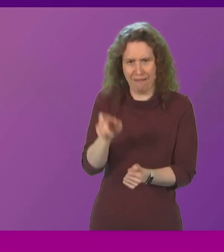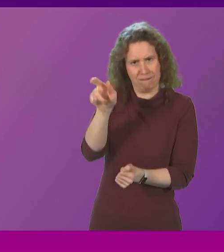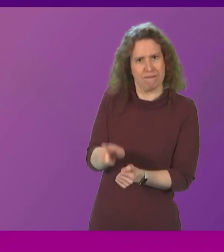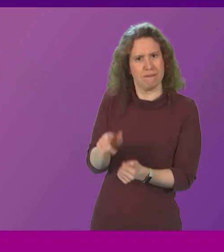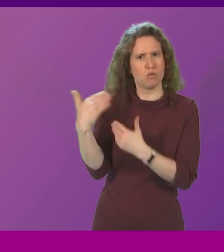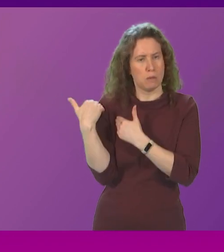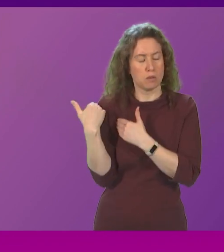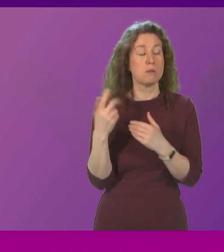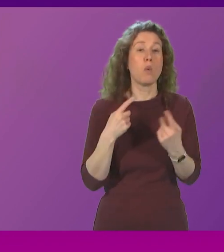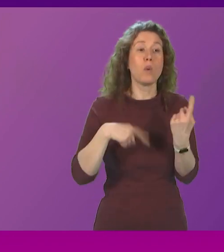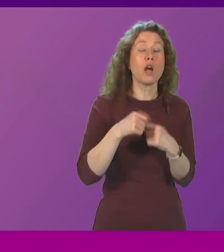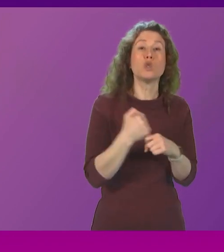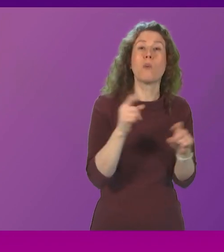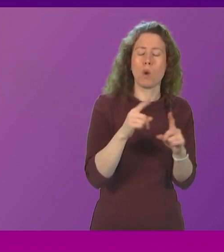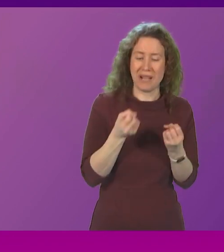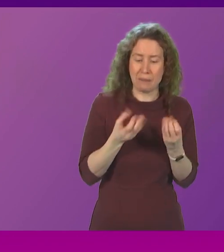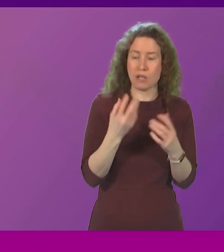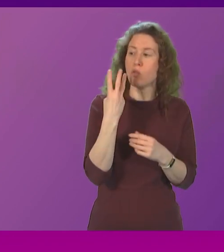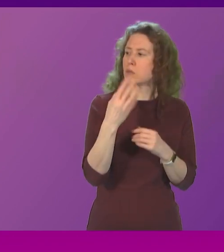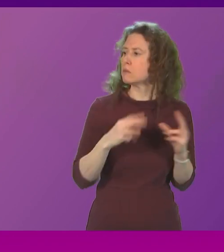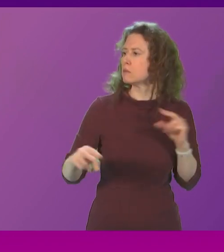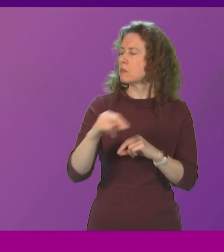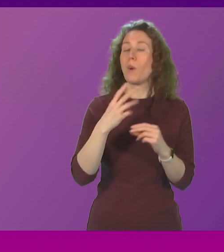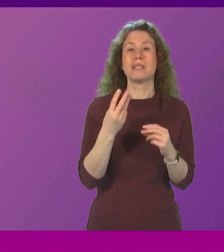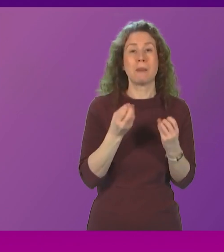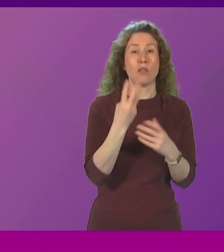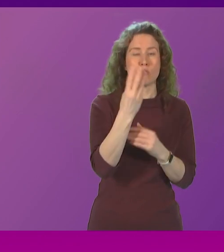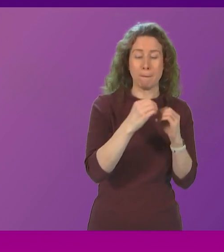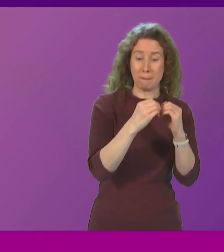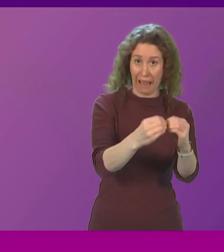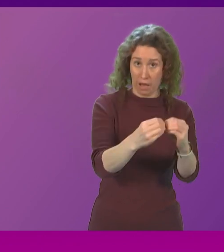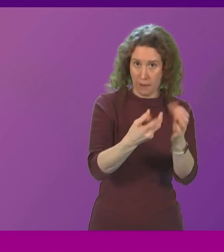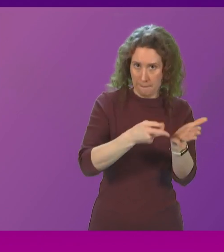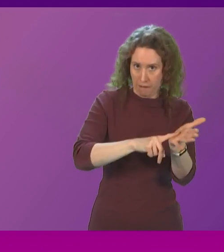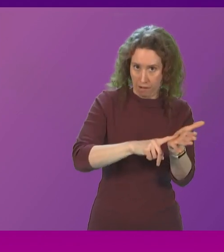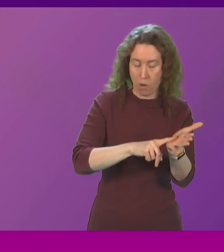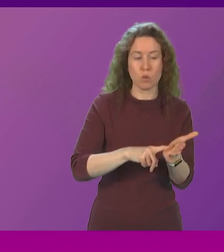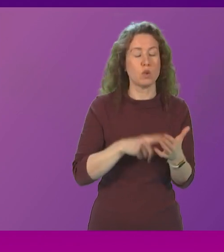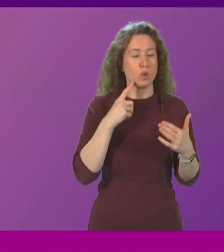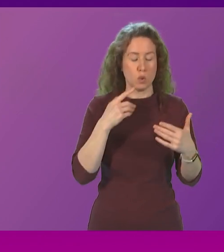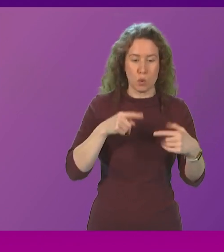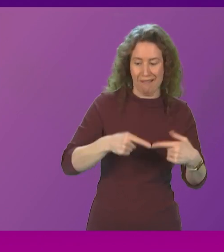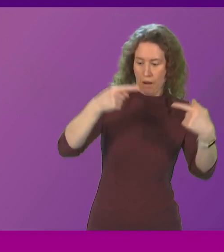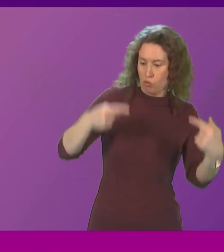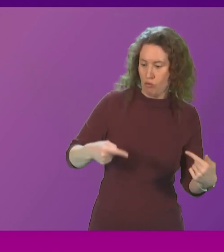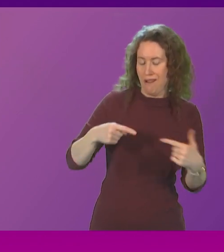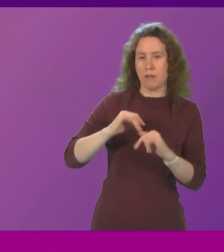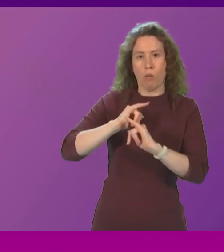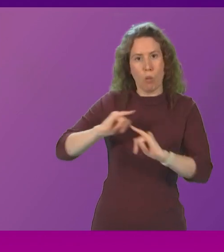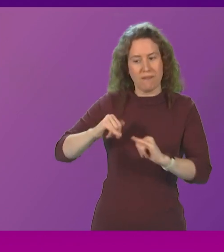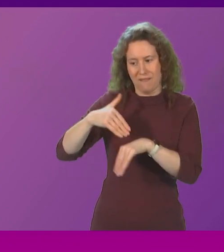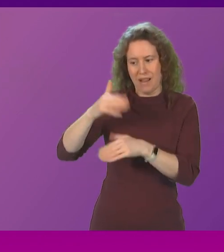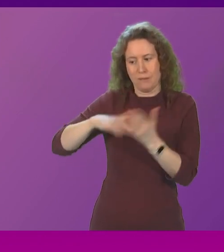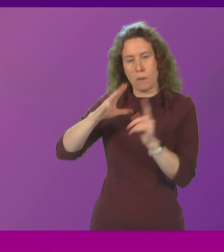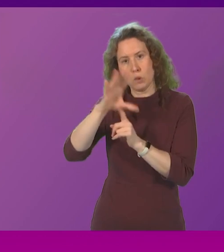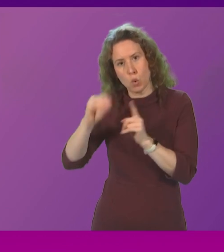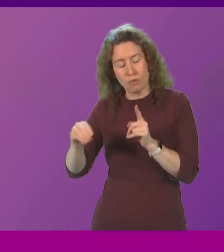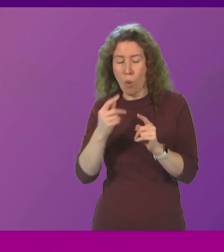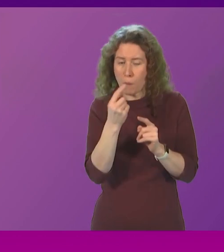We are spending almost £3 billion to mitigate the harmful effects of Tory austerity, which